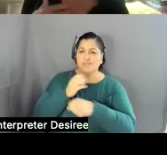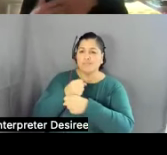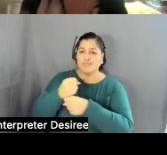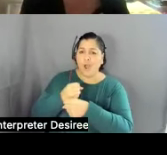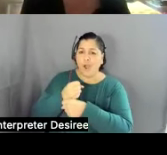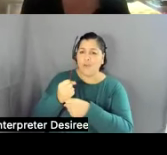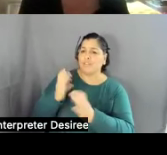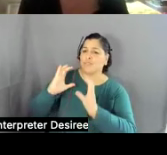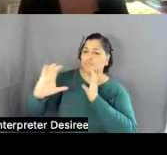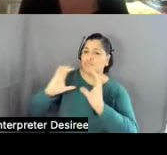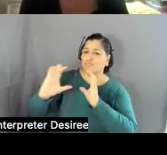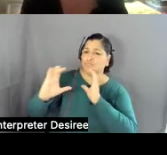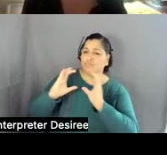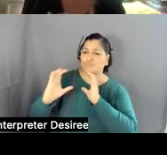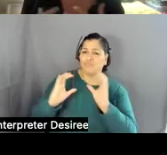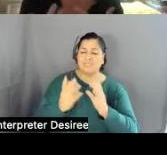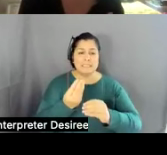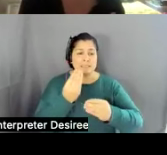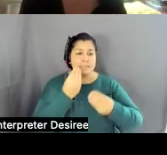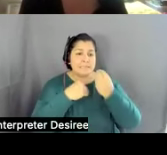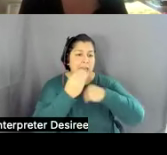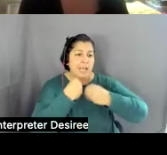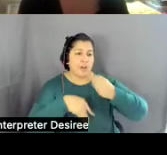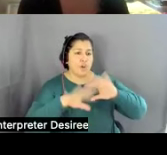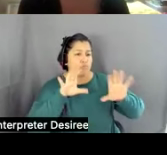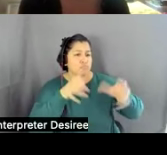on our dinner table, expand on dancing in our apartments.